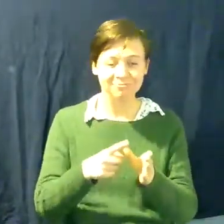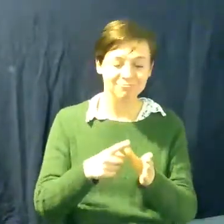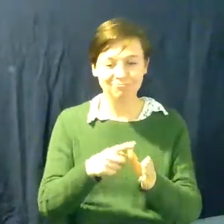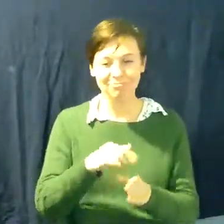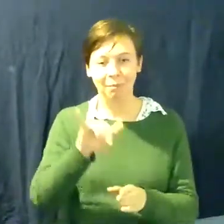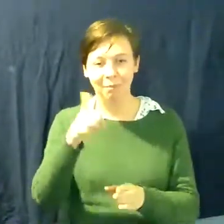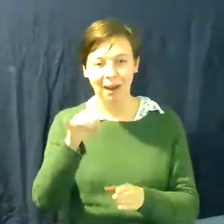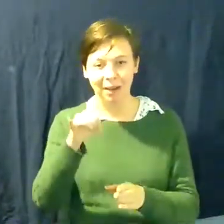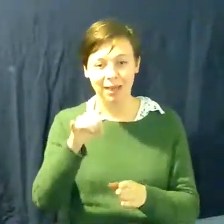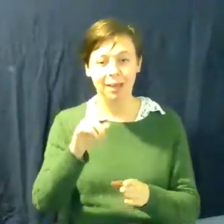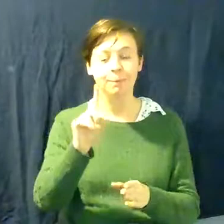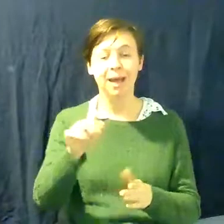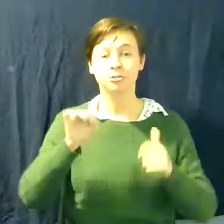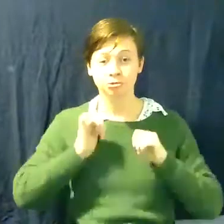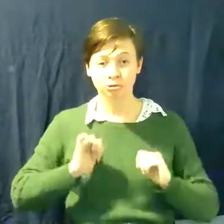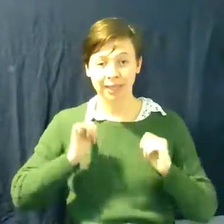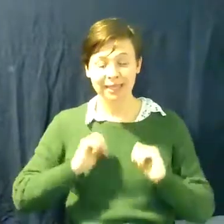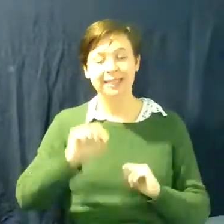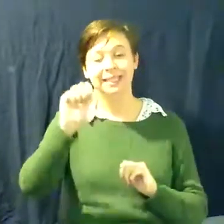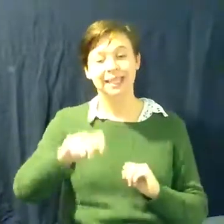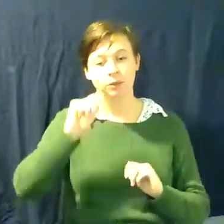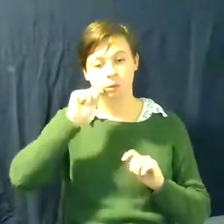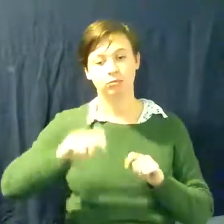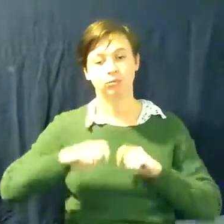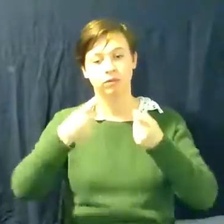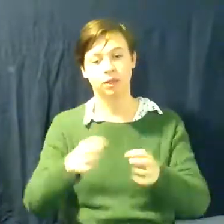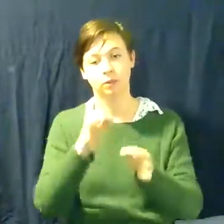I guess we will look at each case, case by case, but